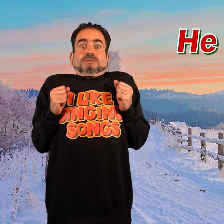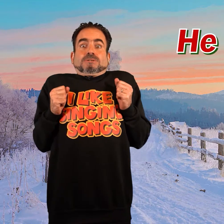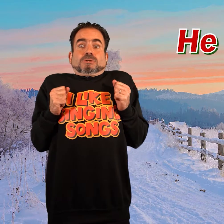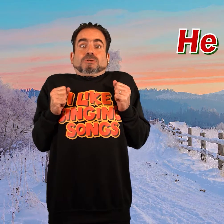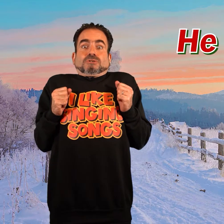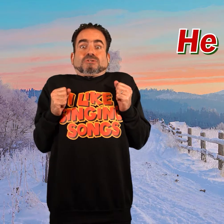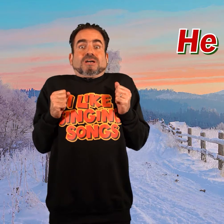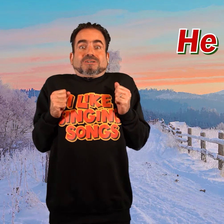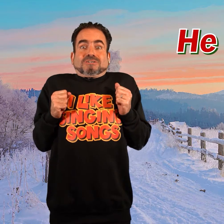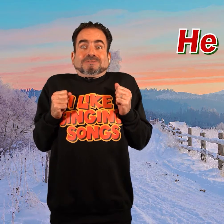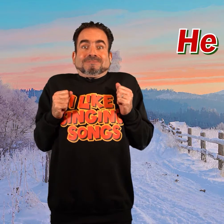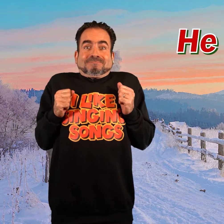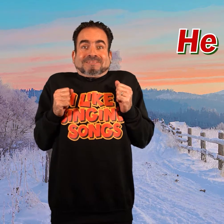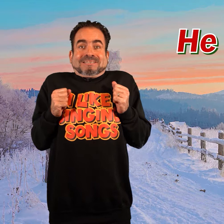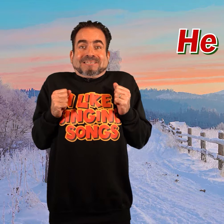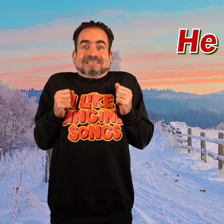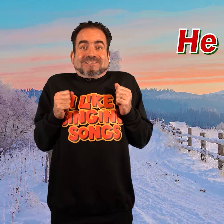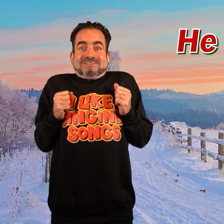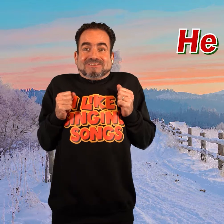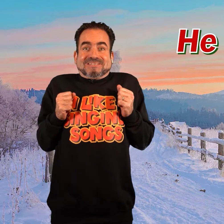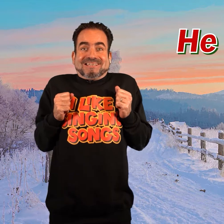He got stuck